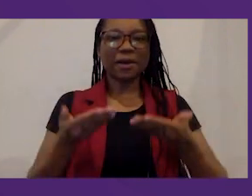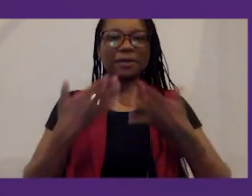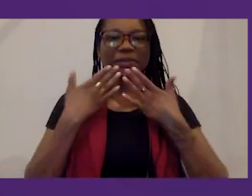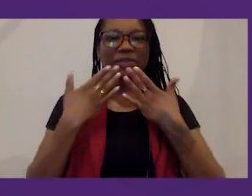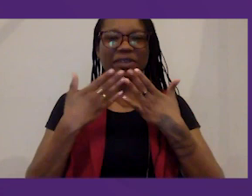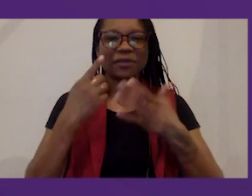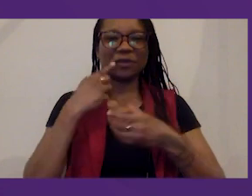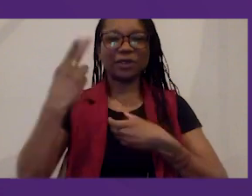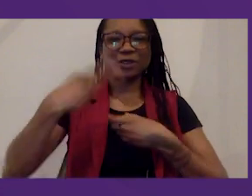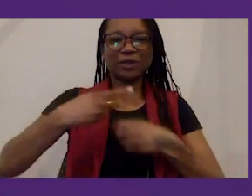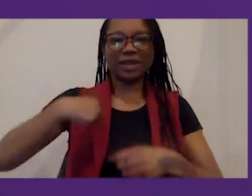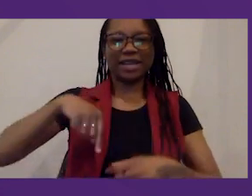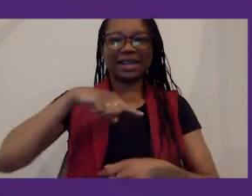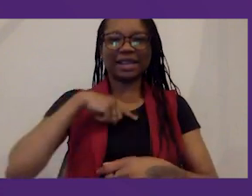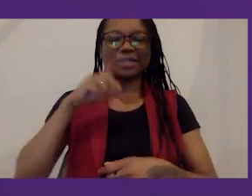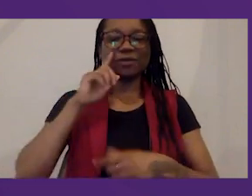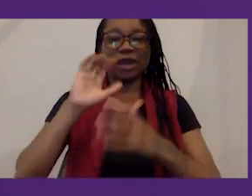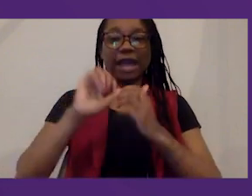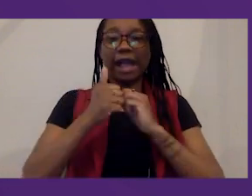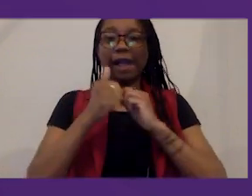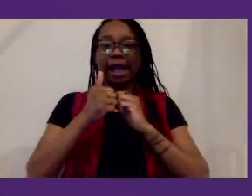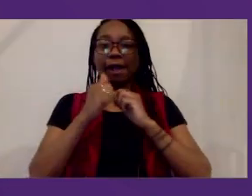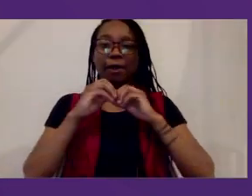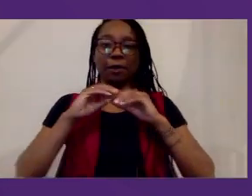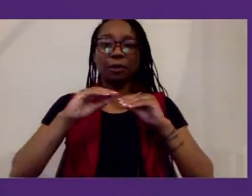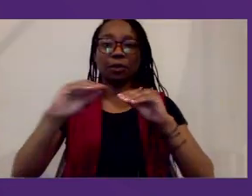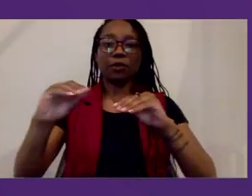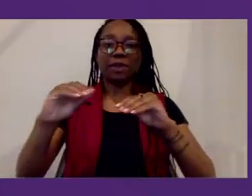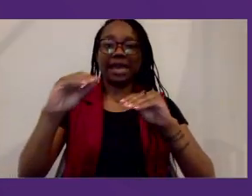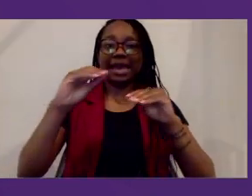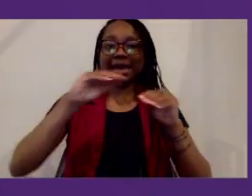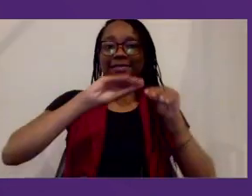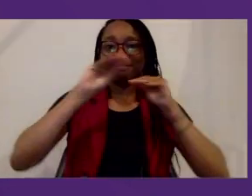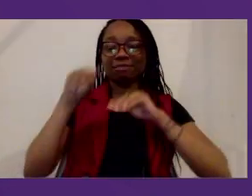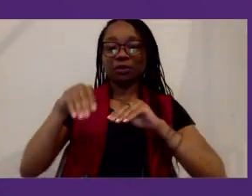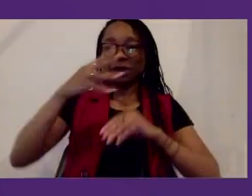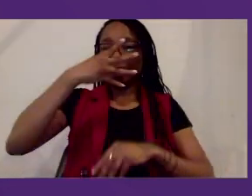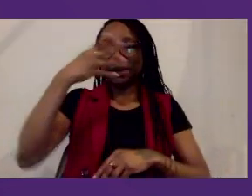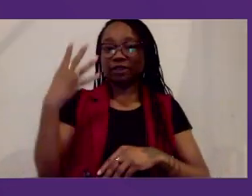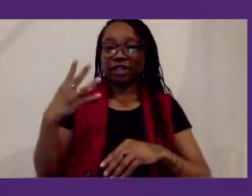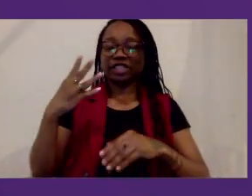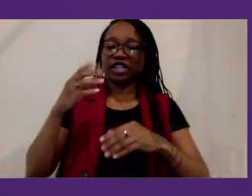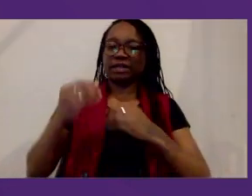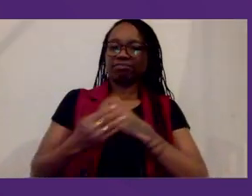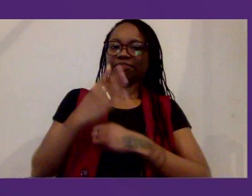us for 'How movement and migration have shaped our world' at the National Education Summit.